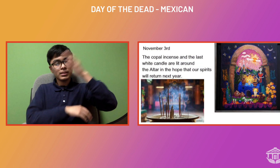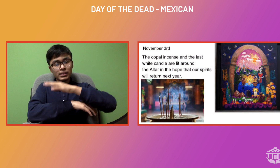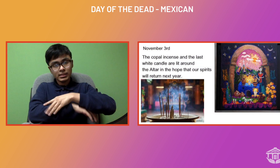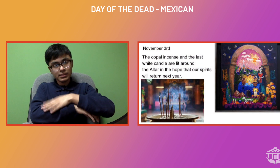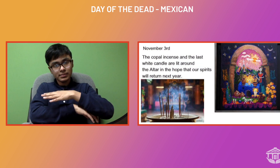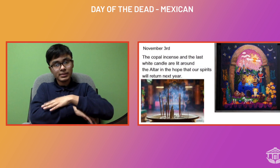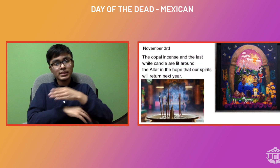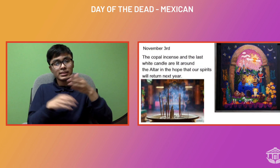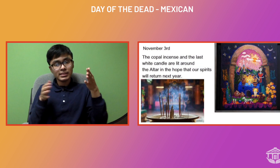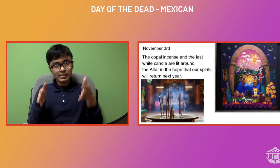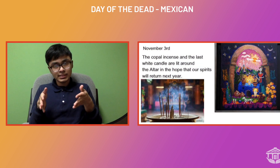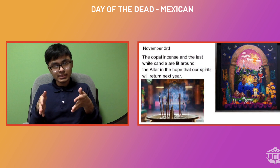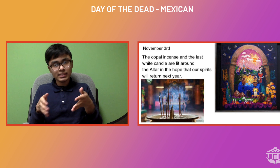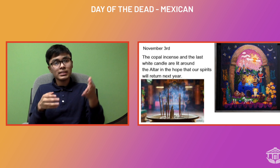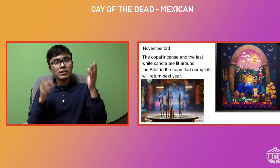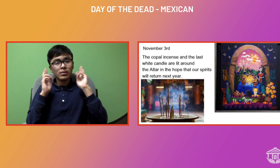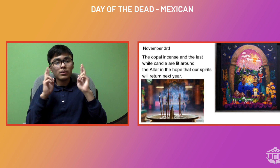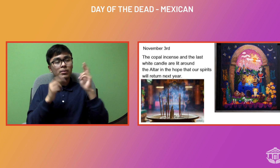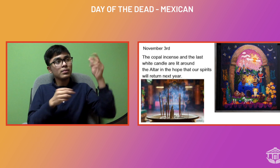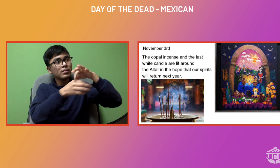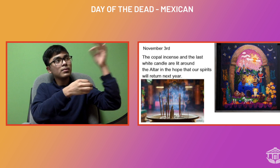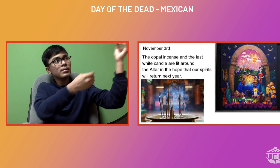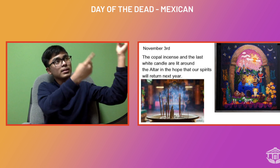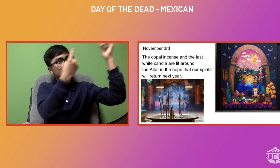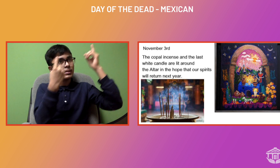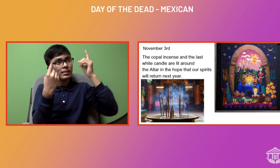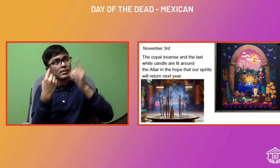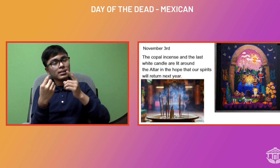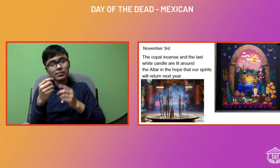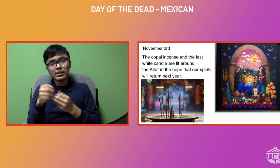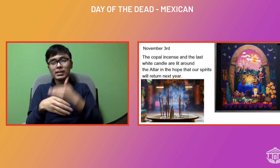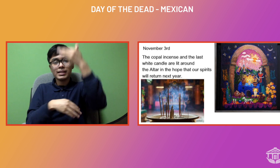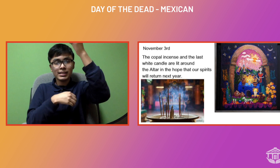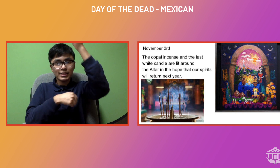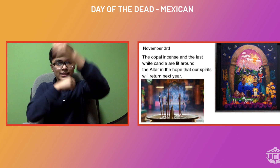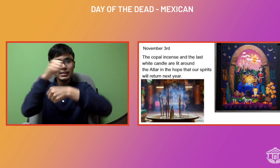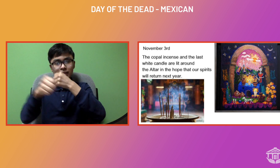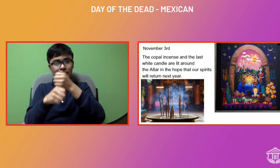set up and hope that our ancestors’ spirits will visit again next year.”